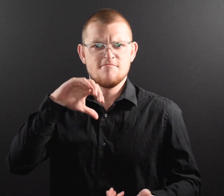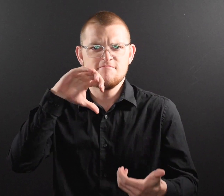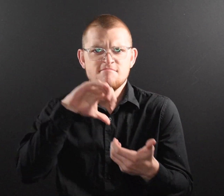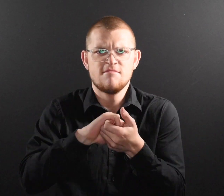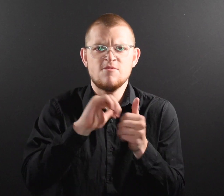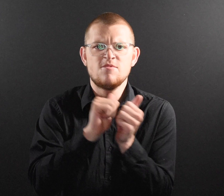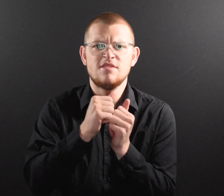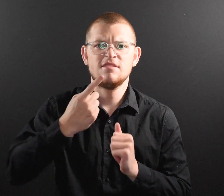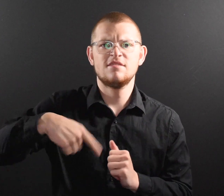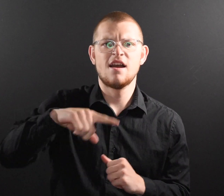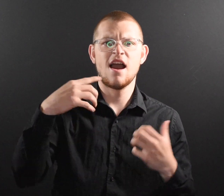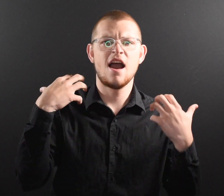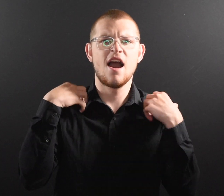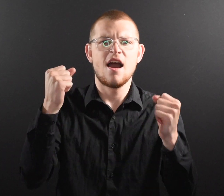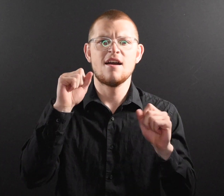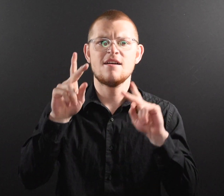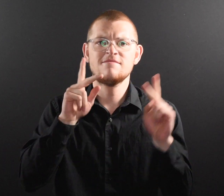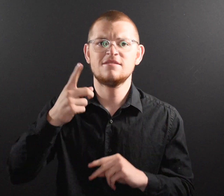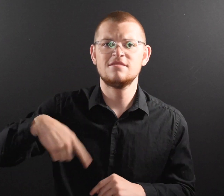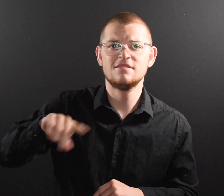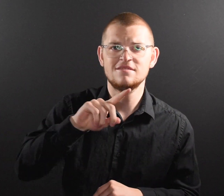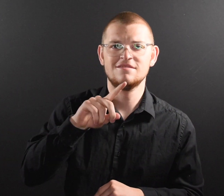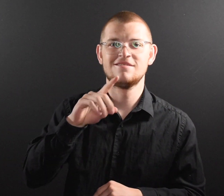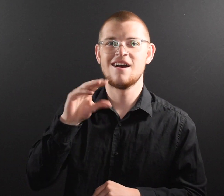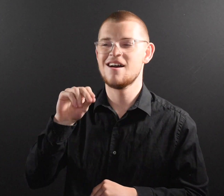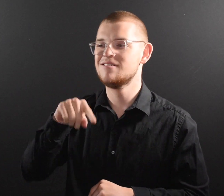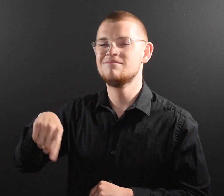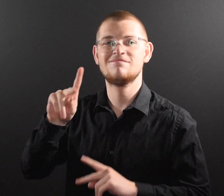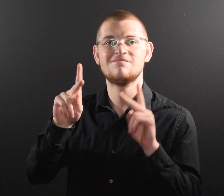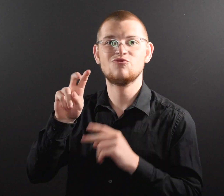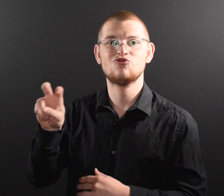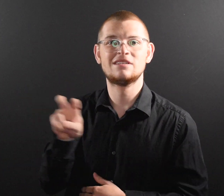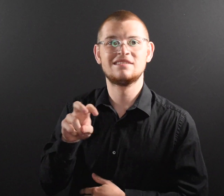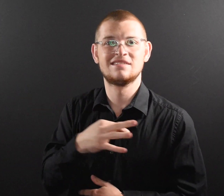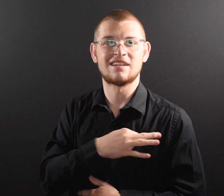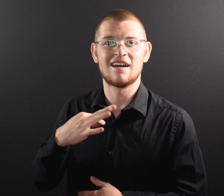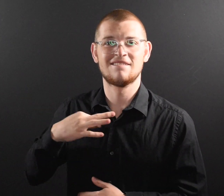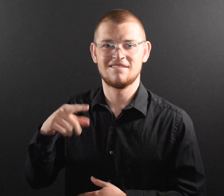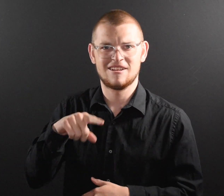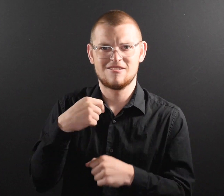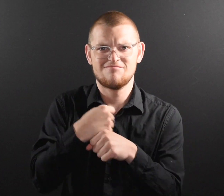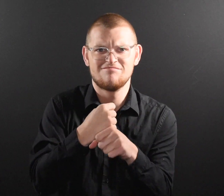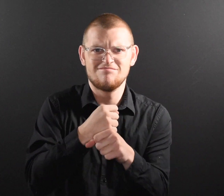Zelle. “And, we’re proud of this collaboration with health officials and the ingenuity of